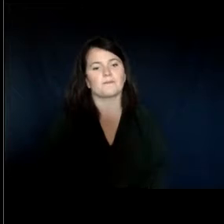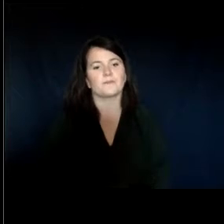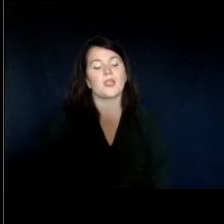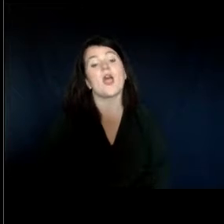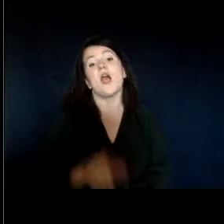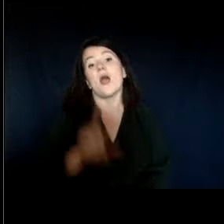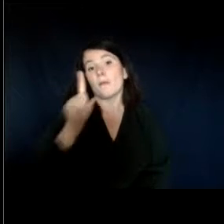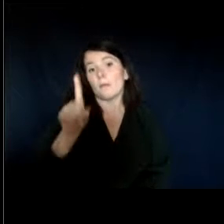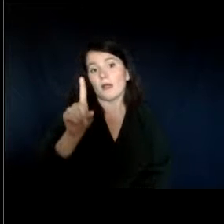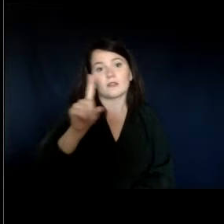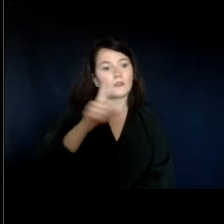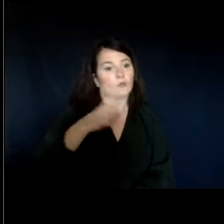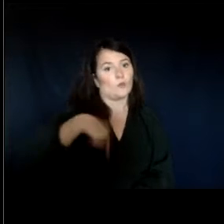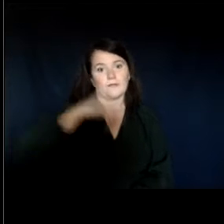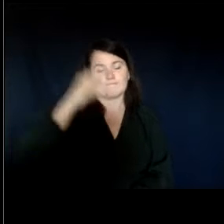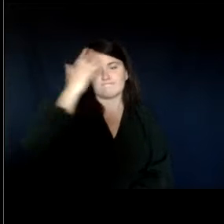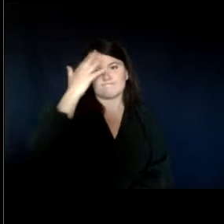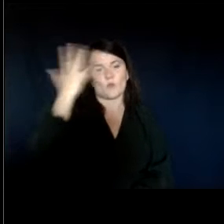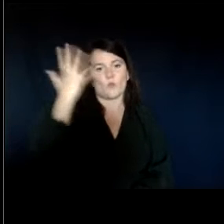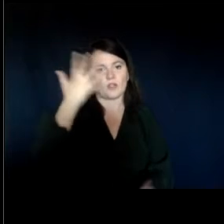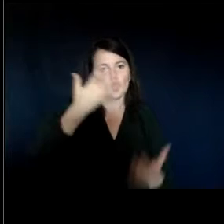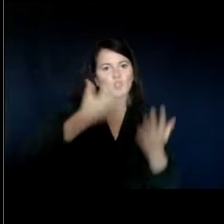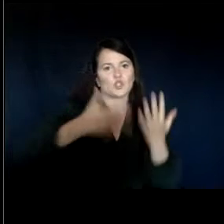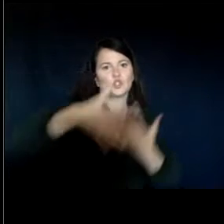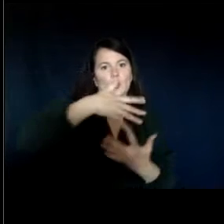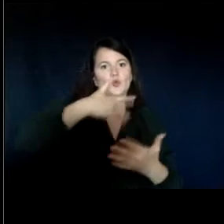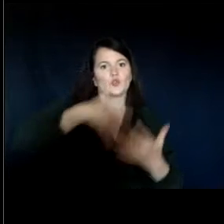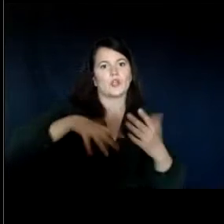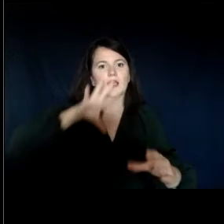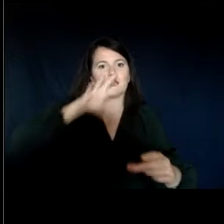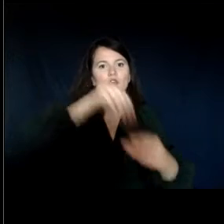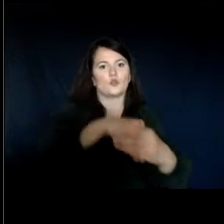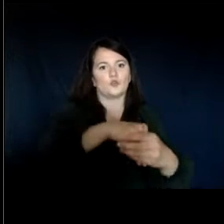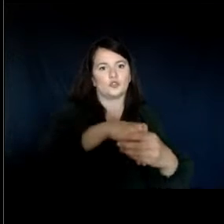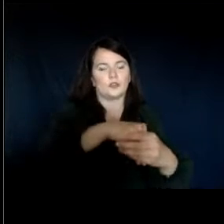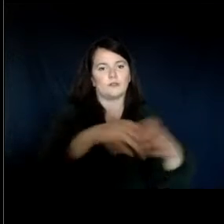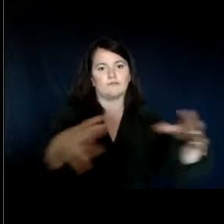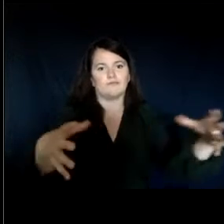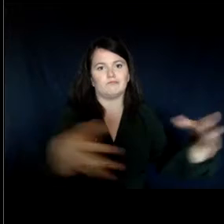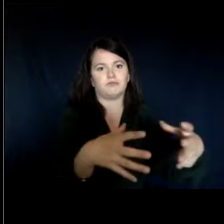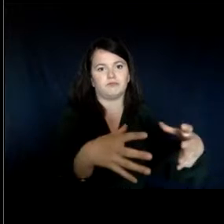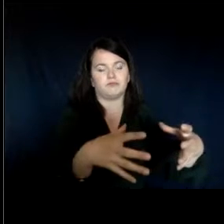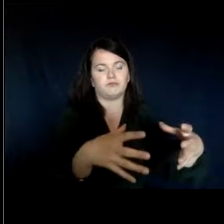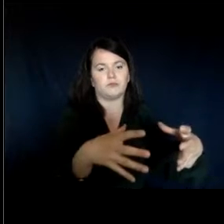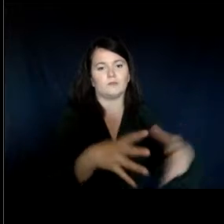and with a view in particular to tackle the crisis impact